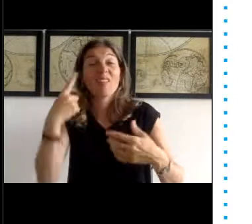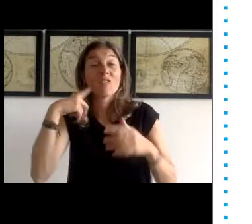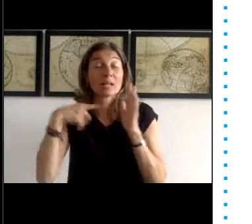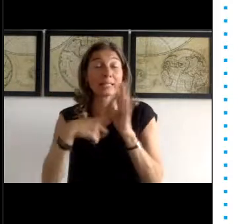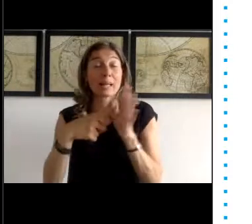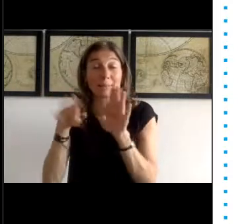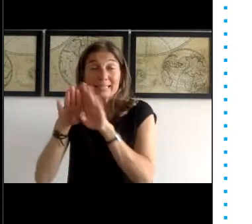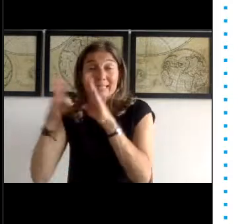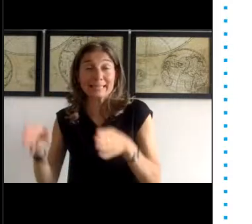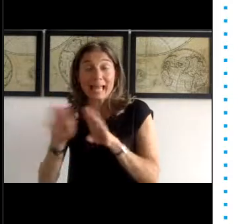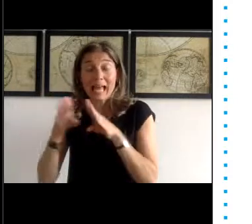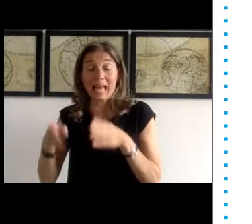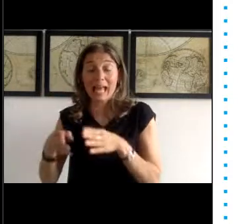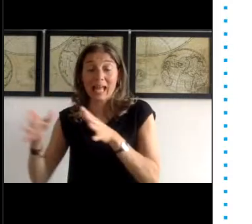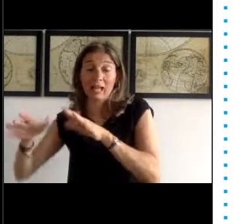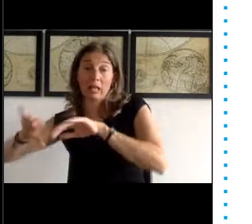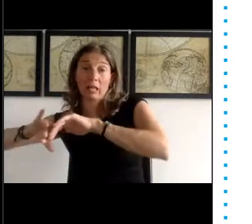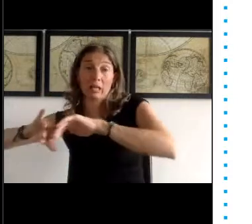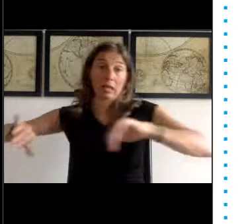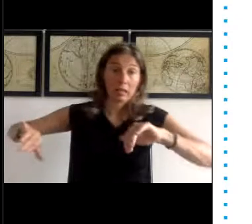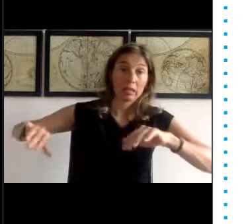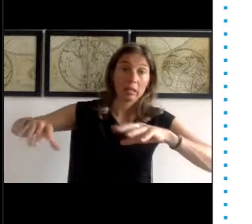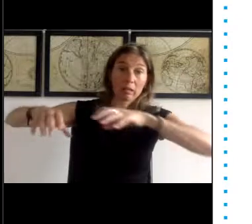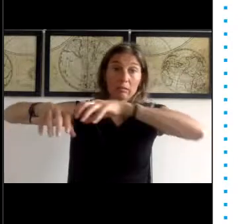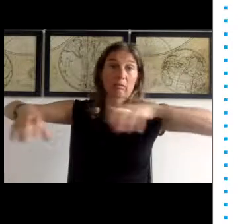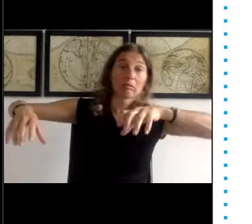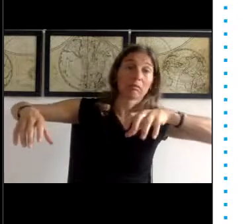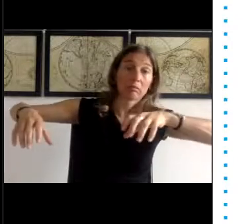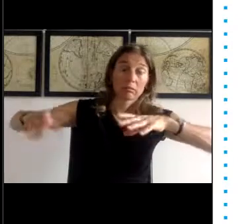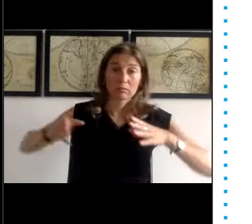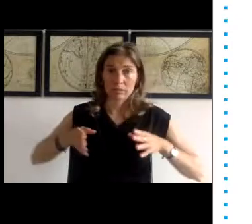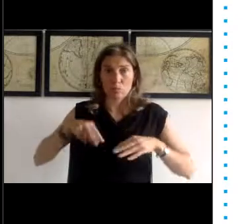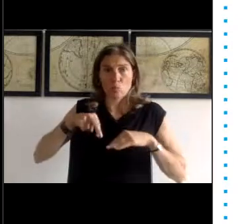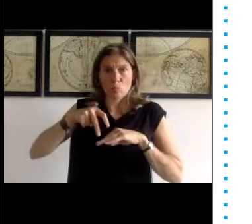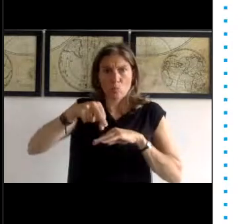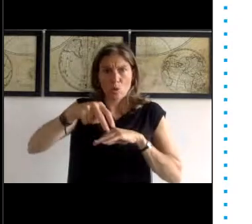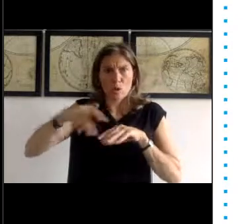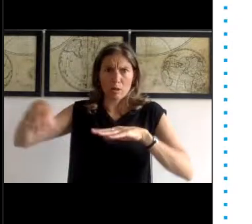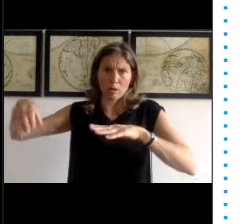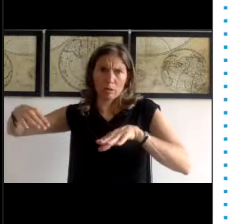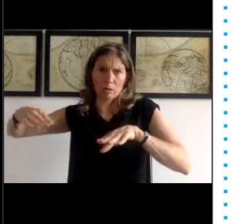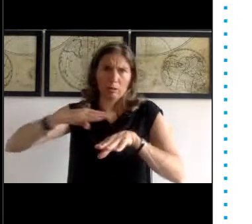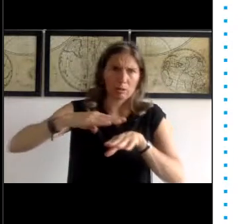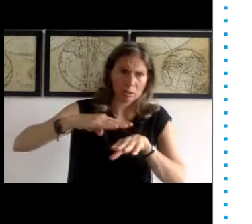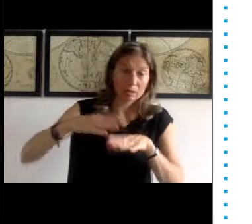But also I really recommend it. People are often eager to help.